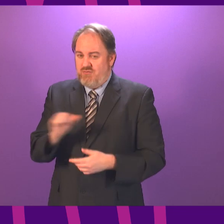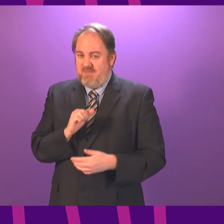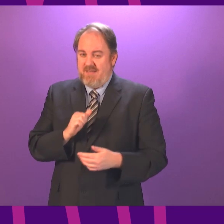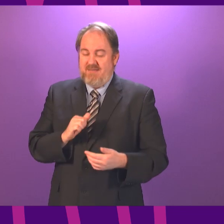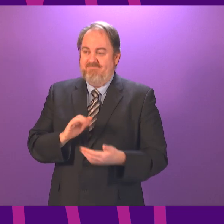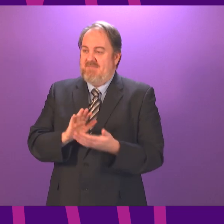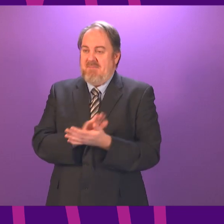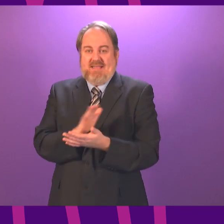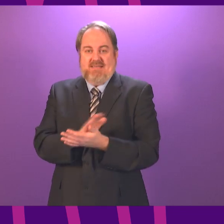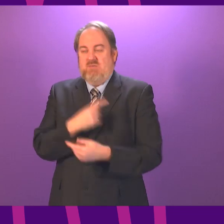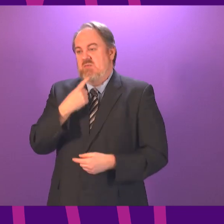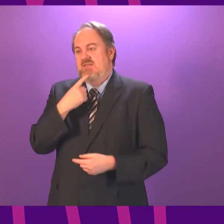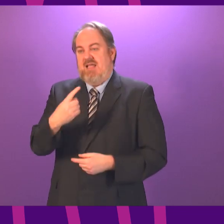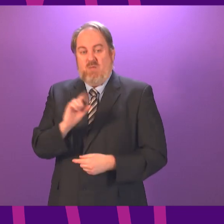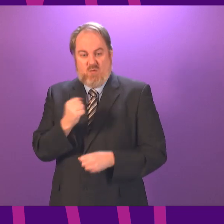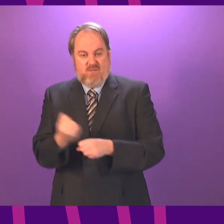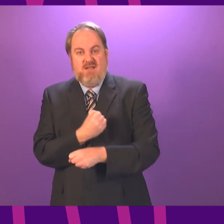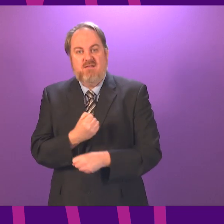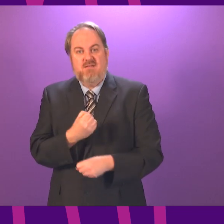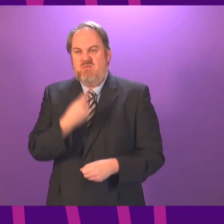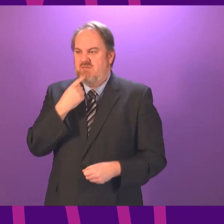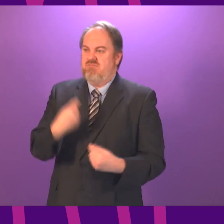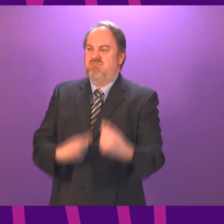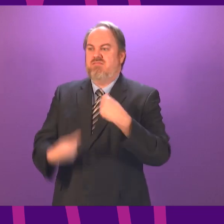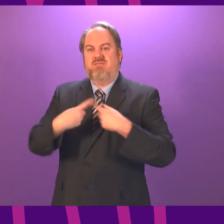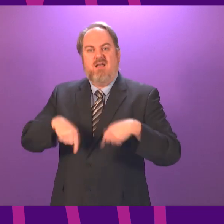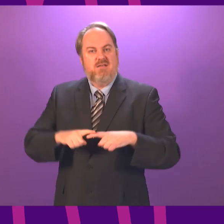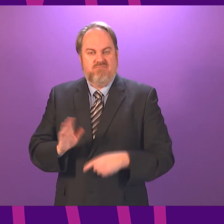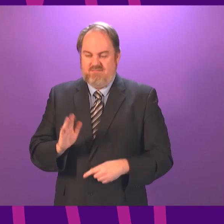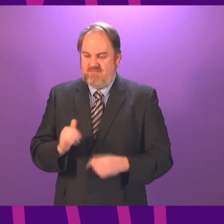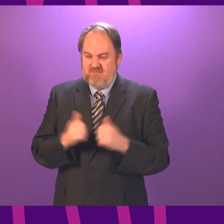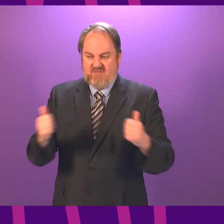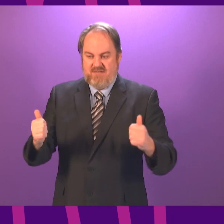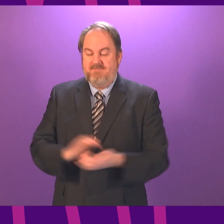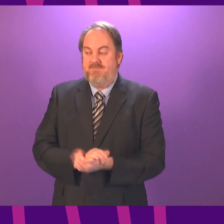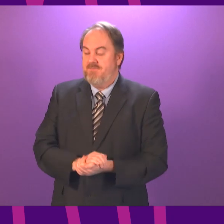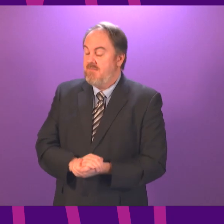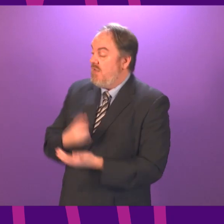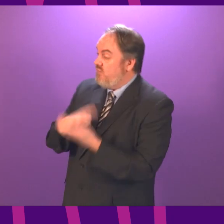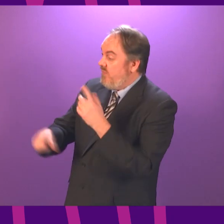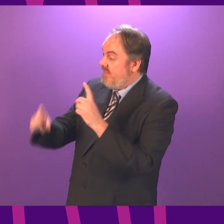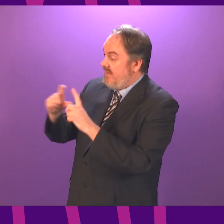of the really difficult challenges that we have been dealing with, and which we continue to deal with. Ruth Davidson: I will read directly from Audit Scotland’s